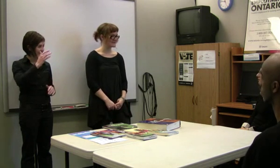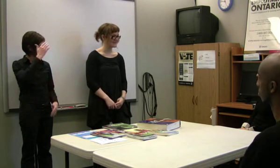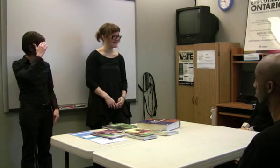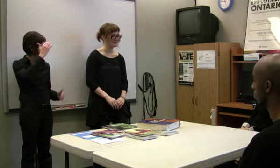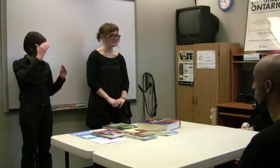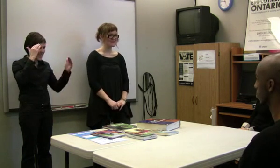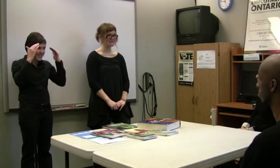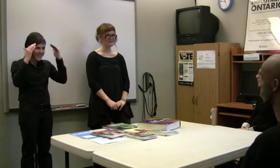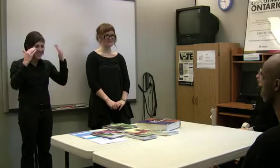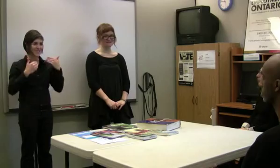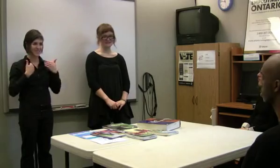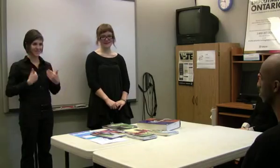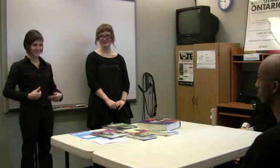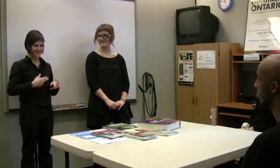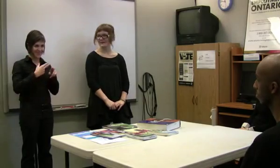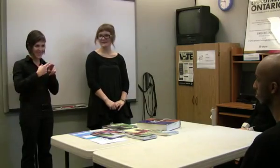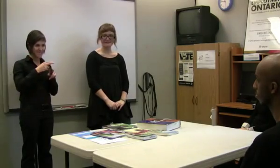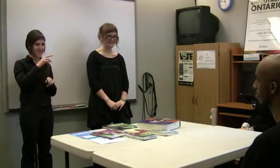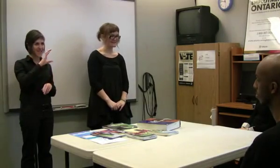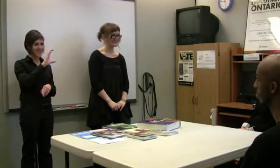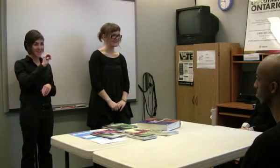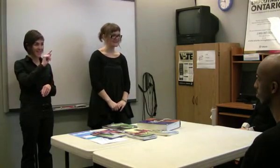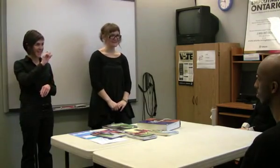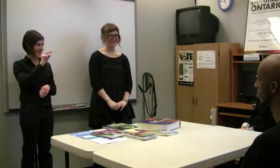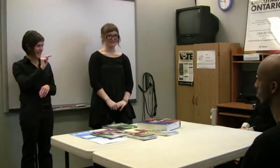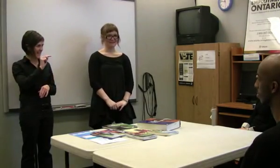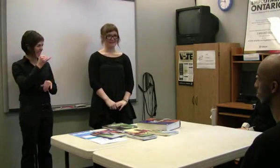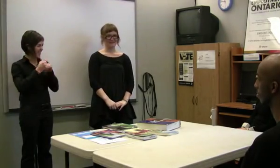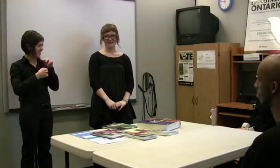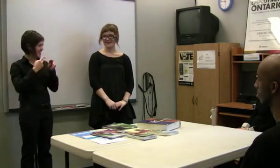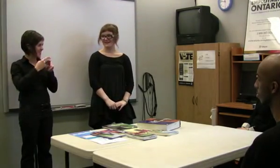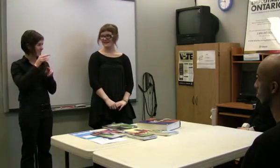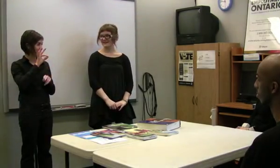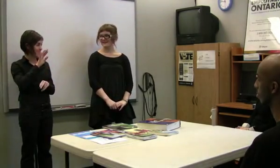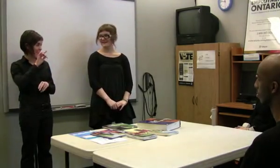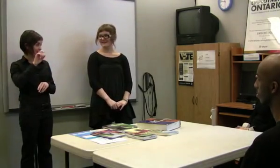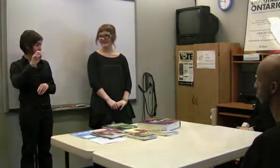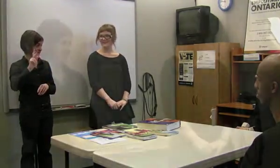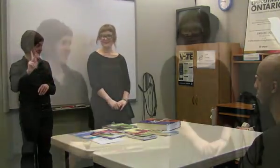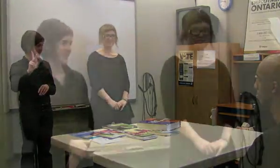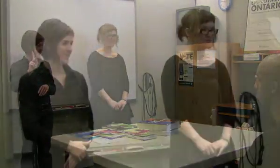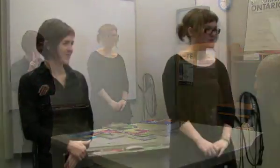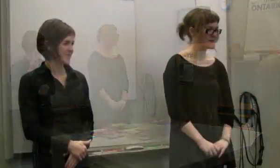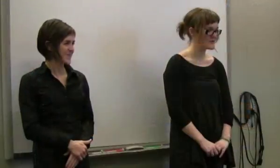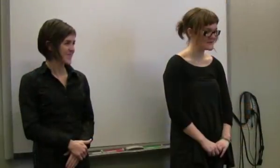Hi everyone. My name is Caitlin Fralick.